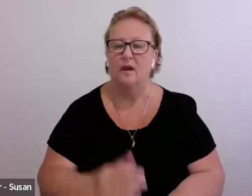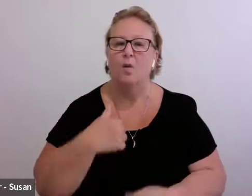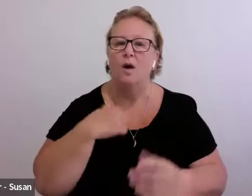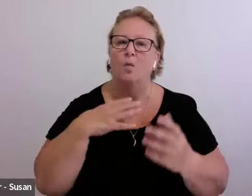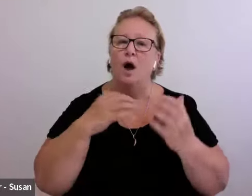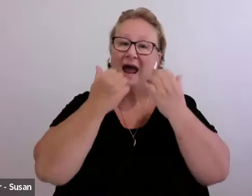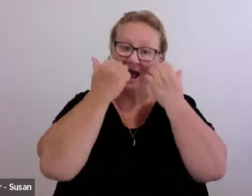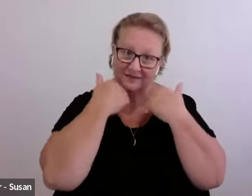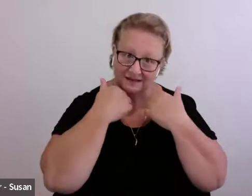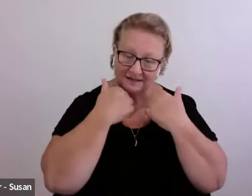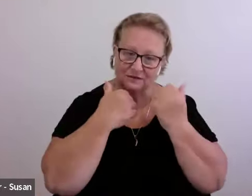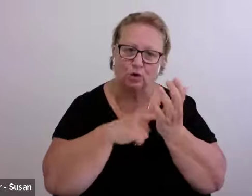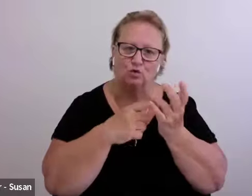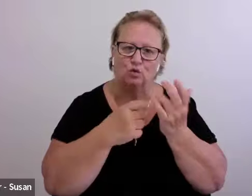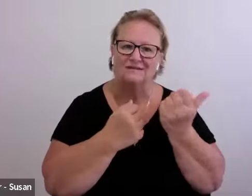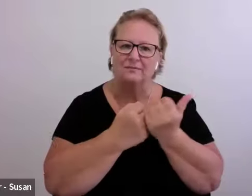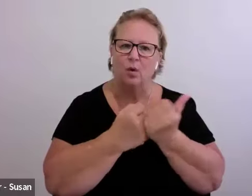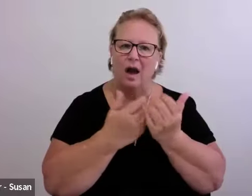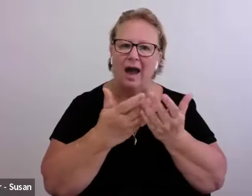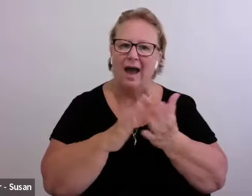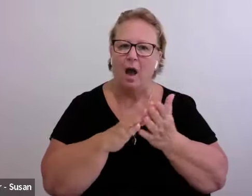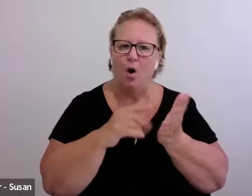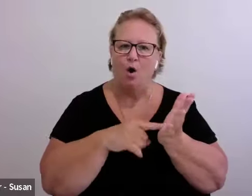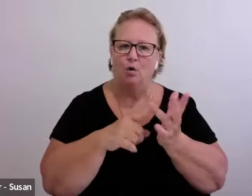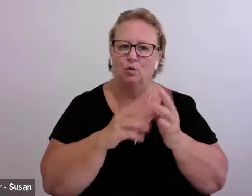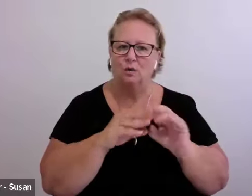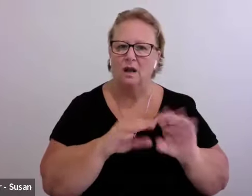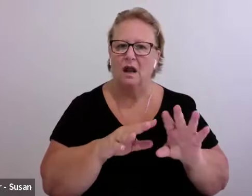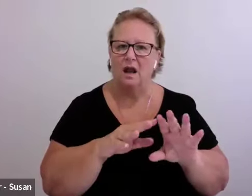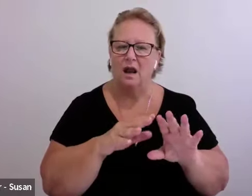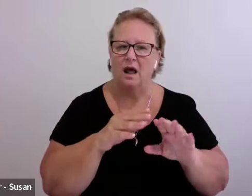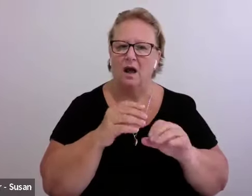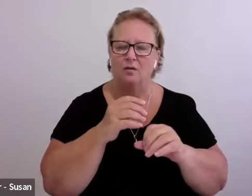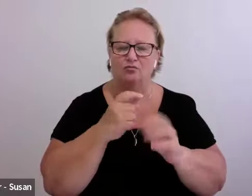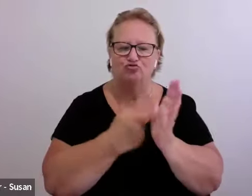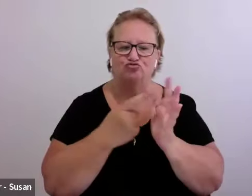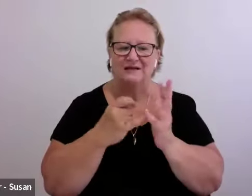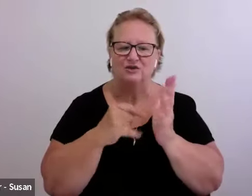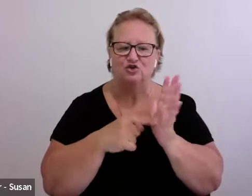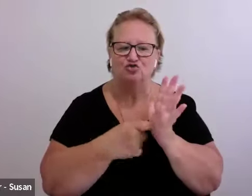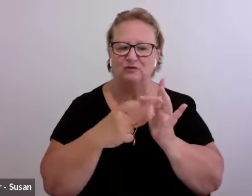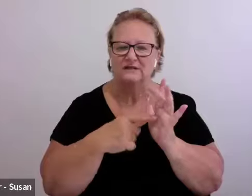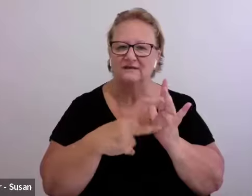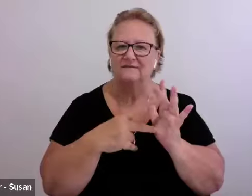and transparent and accountable structures, and for the targeted opportunity we are seeking evidence to